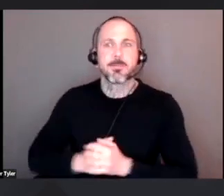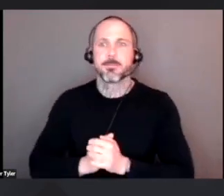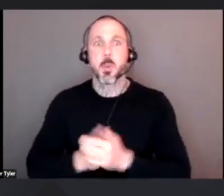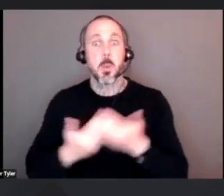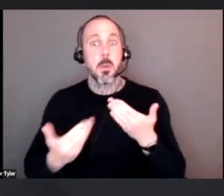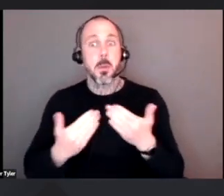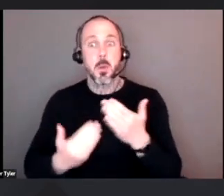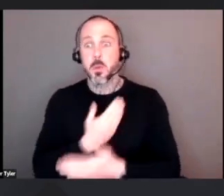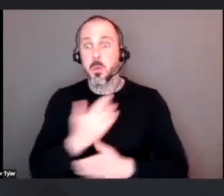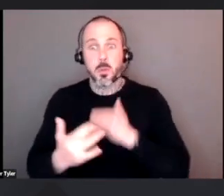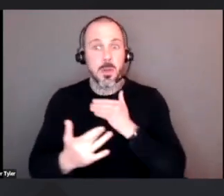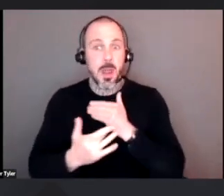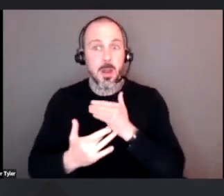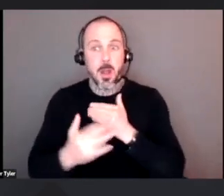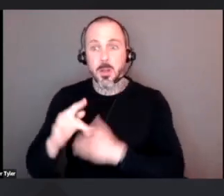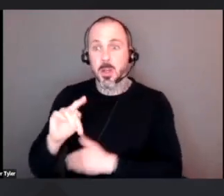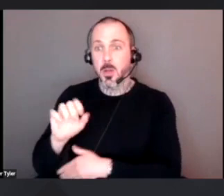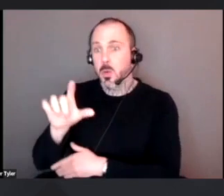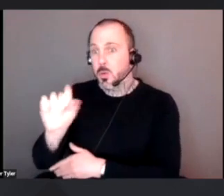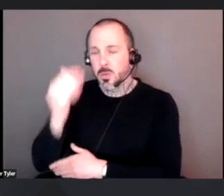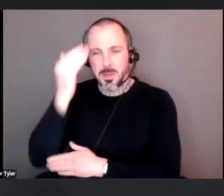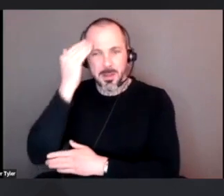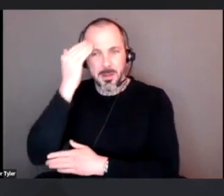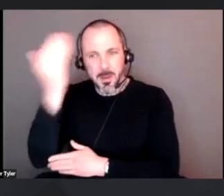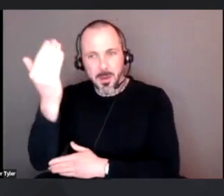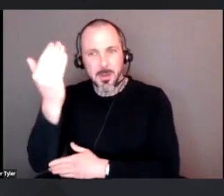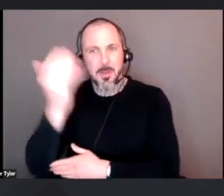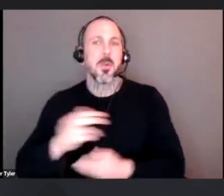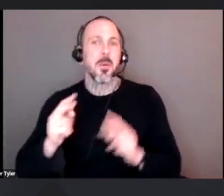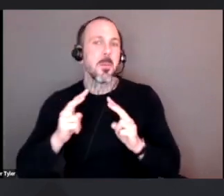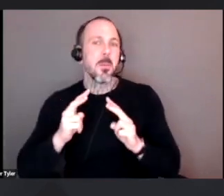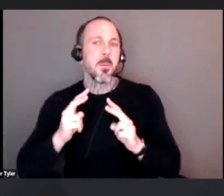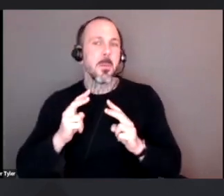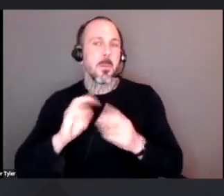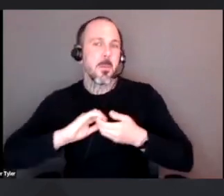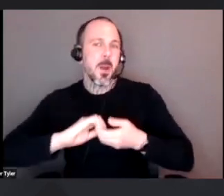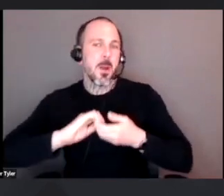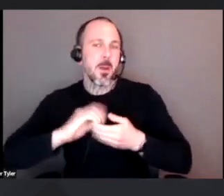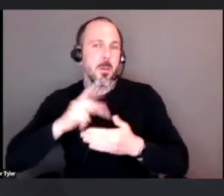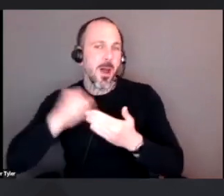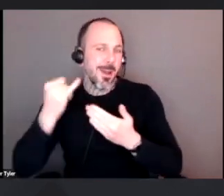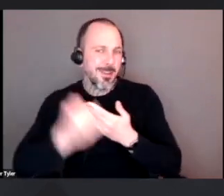Yeah, so connecting with those service providers and then oftentimes they have access to funding